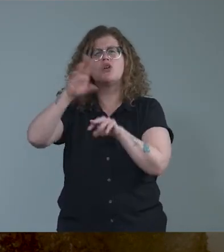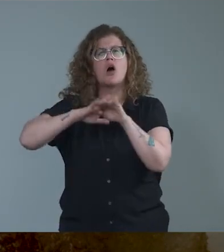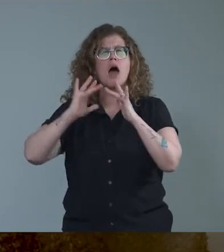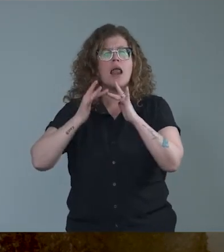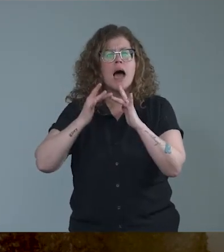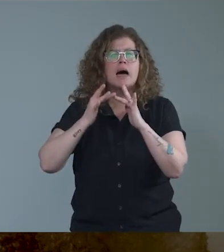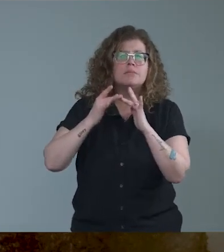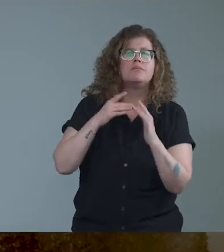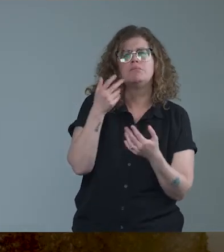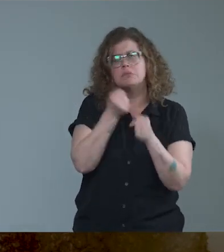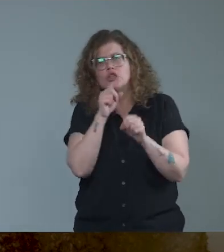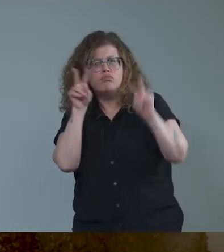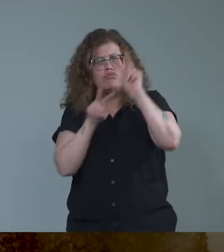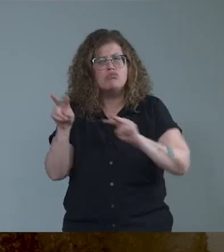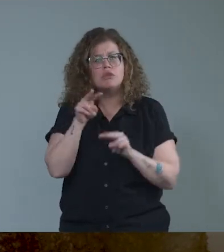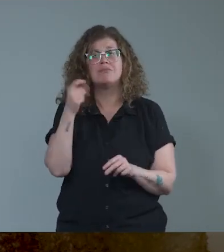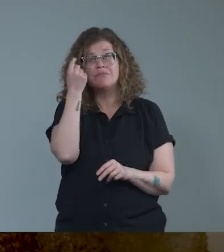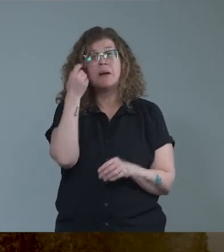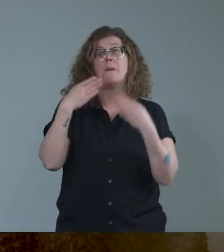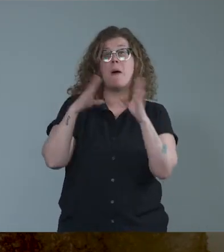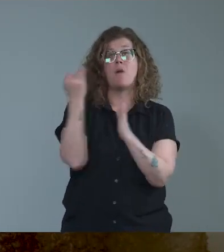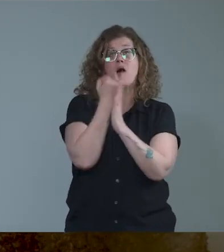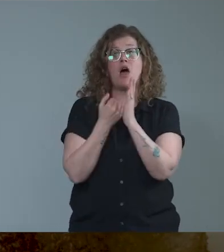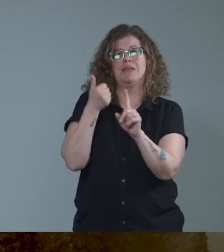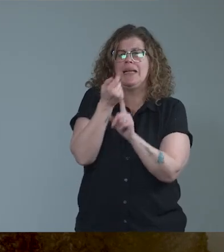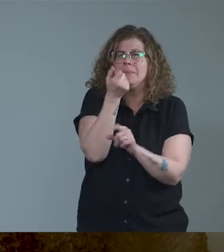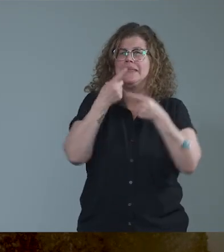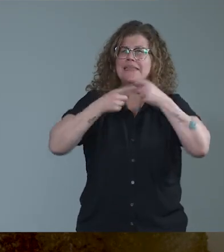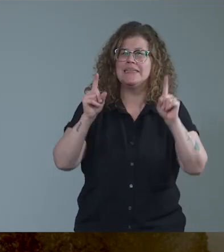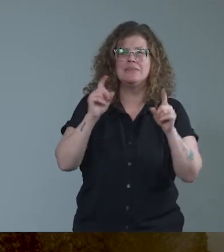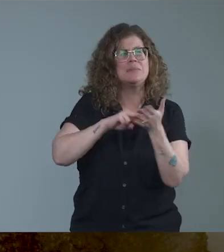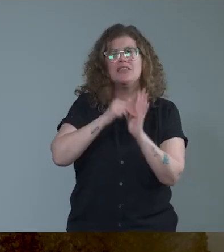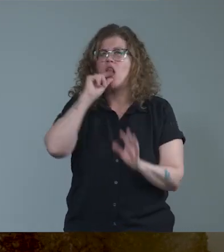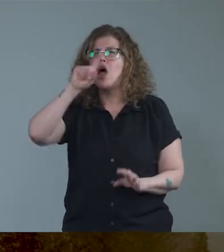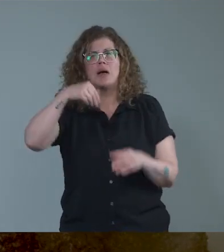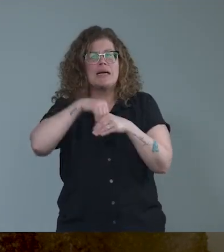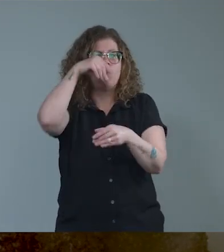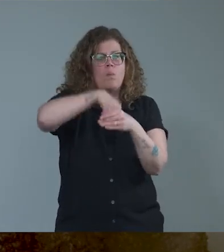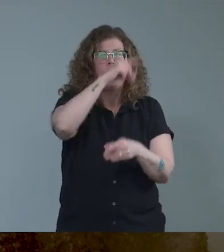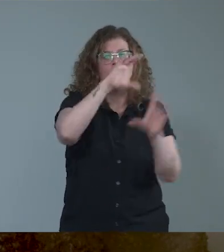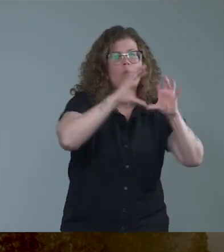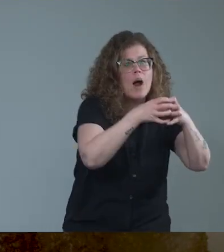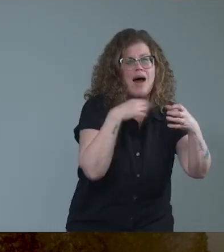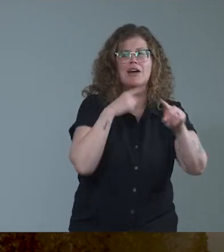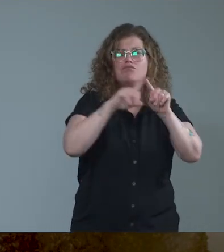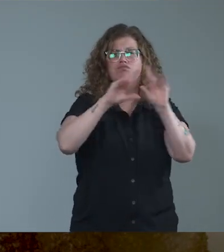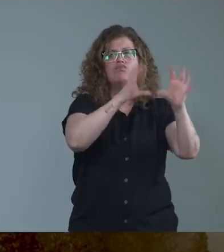what makes working in public art so fun. Really, it is just like being able to have that conversation, but knowing to ask the question is critical